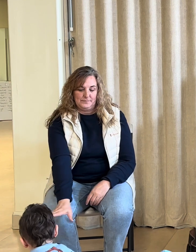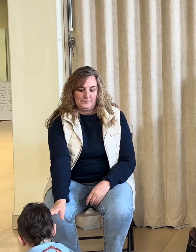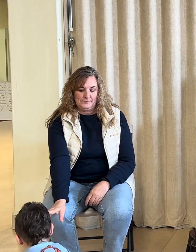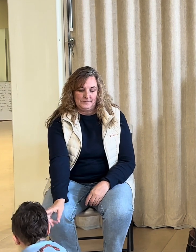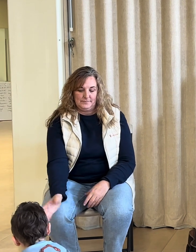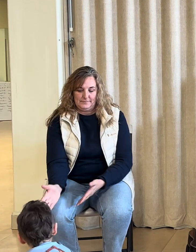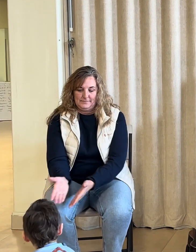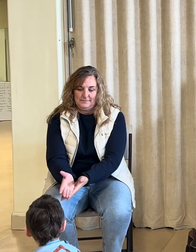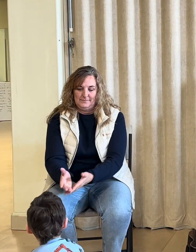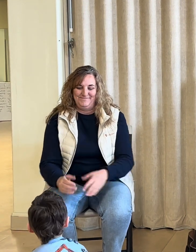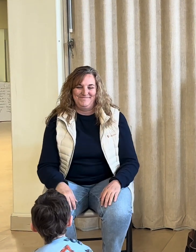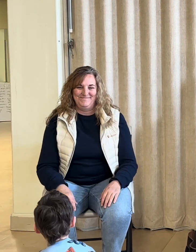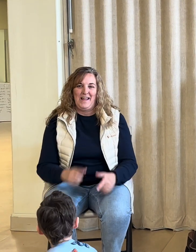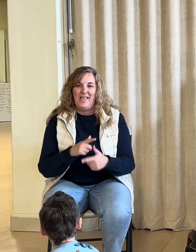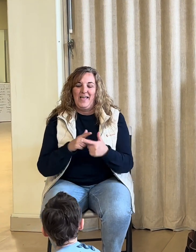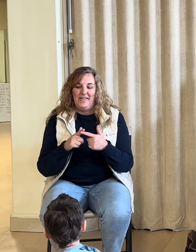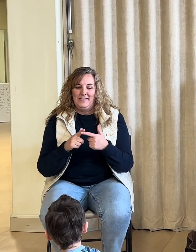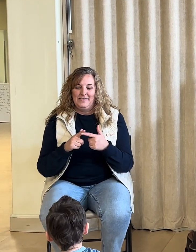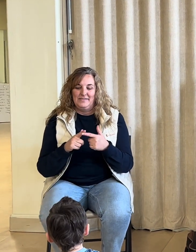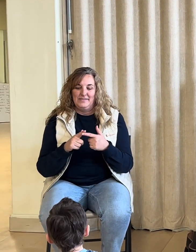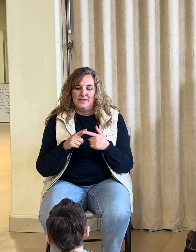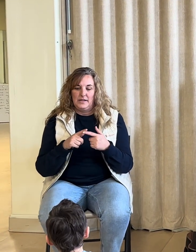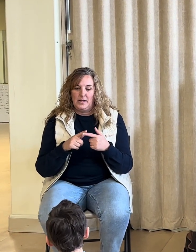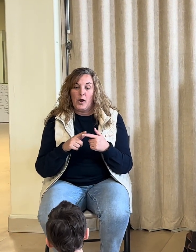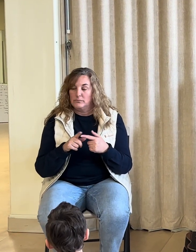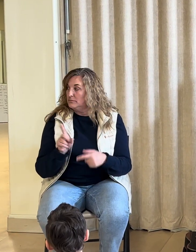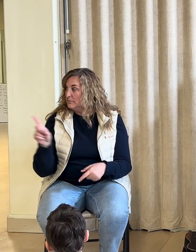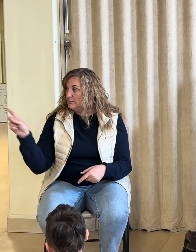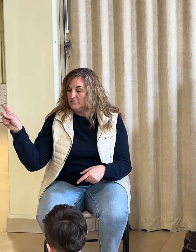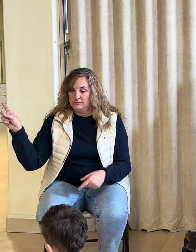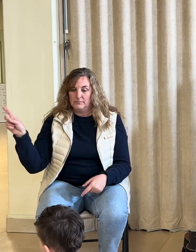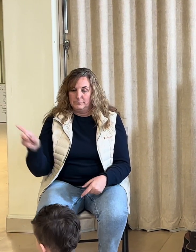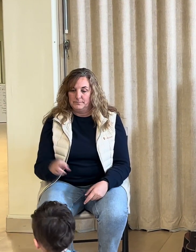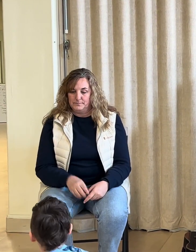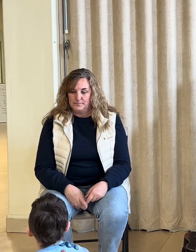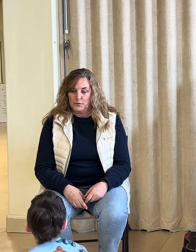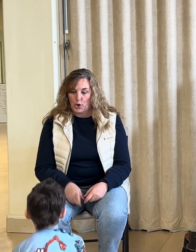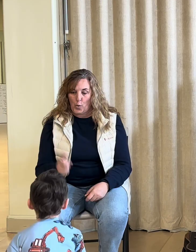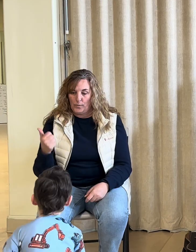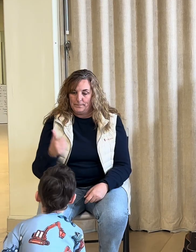created their own, and it's a beautiful language, and so if you would like to read more about that,